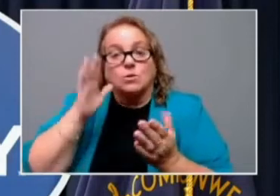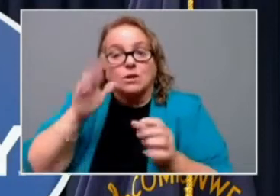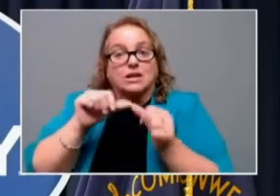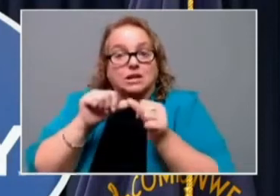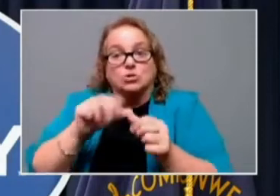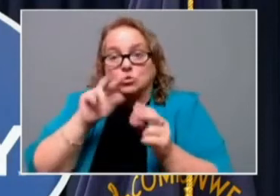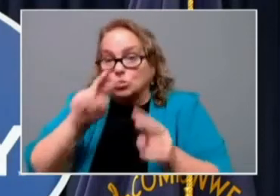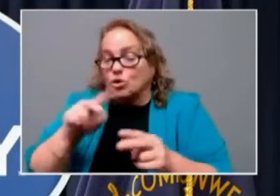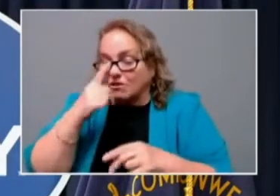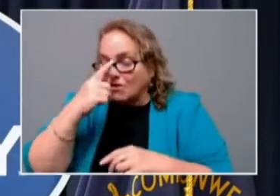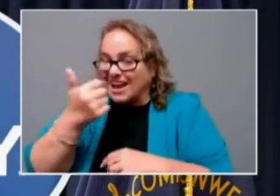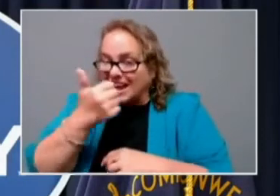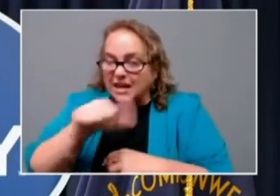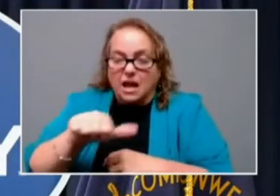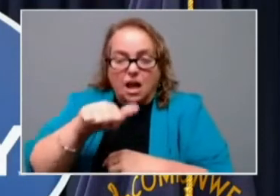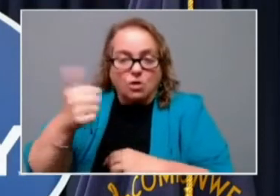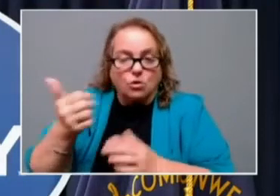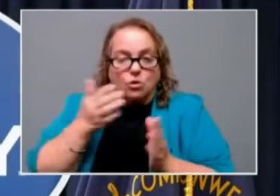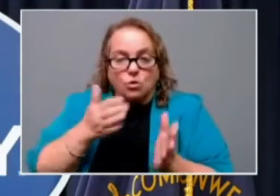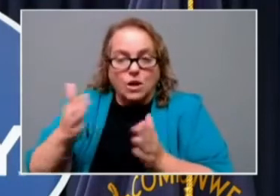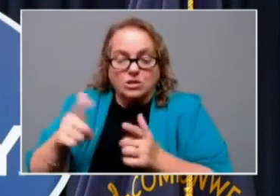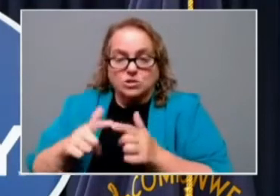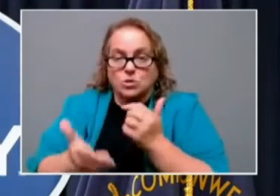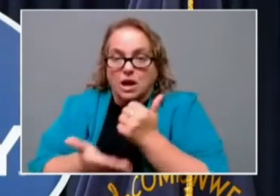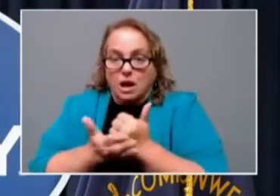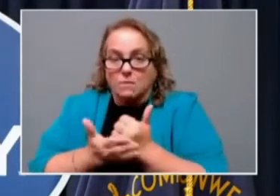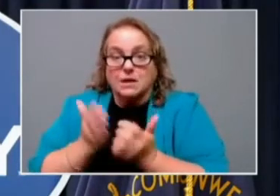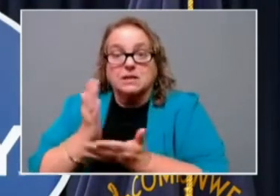though. Certainly include some things were already doing now, which is